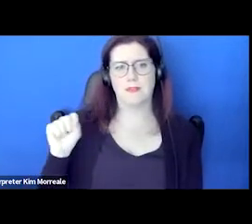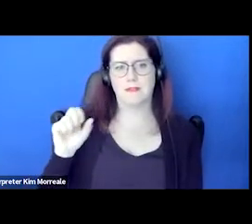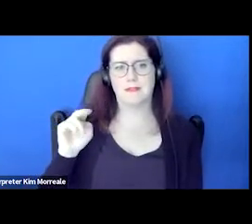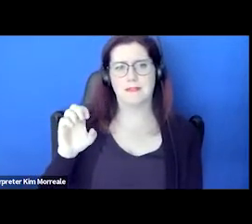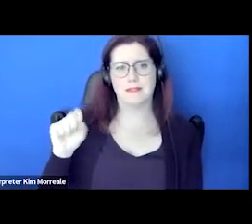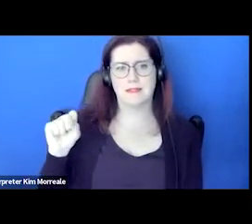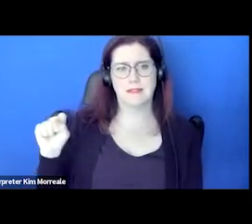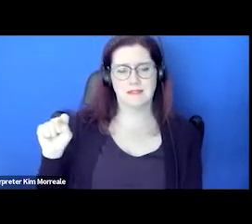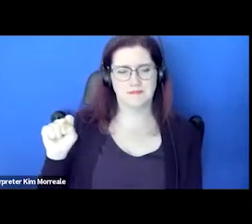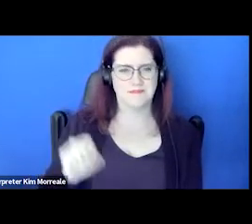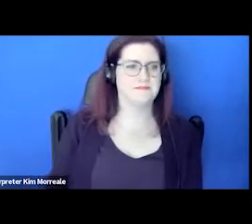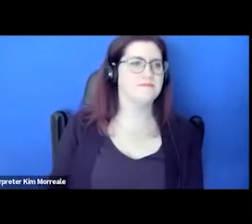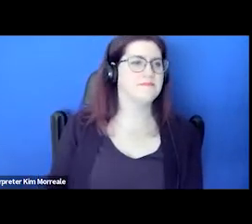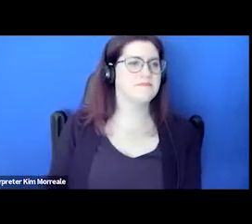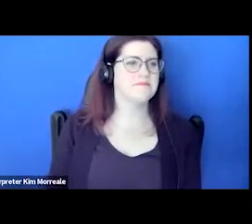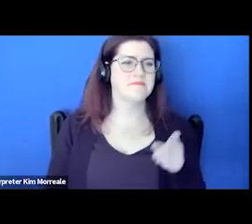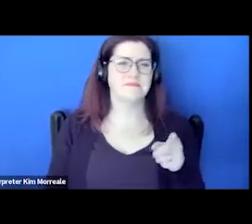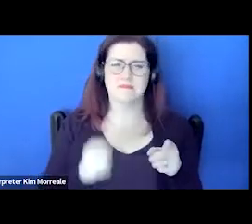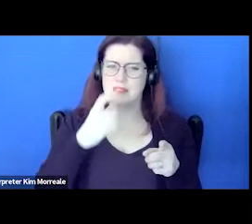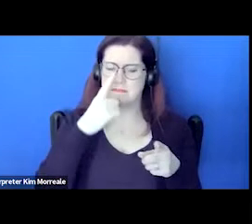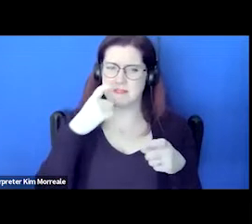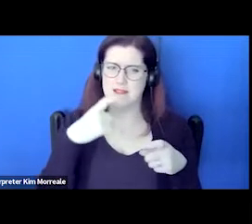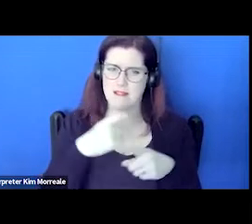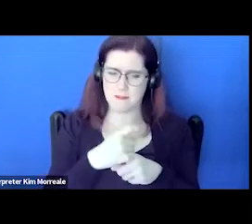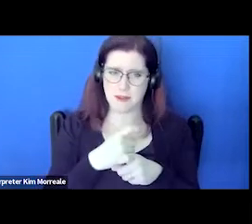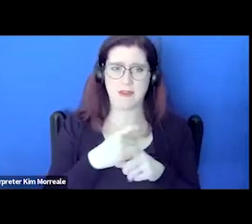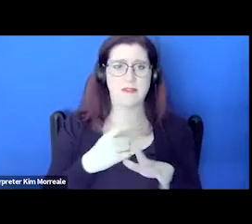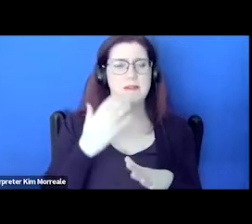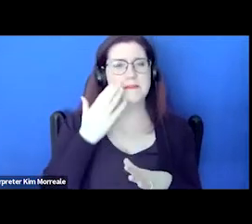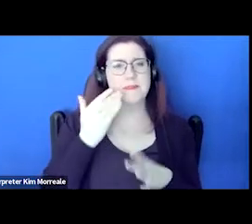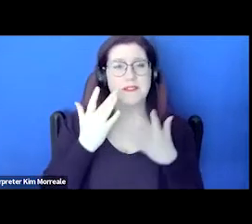This is a little complicated partially because of lack of data